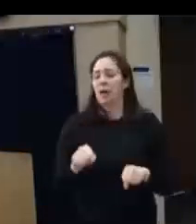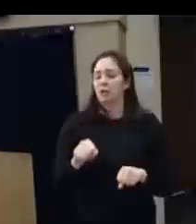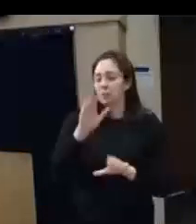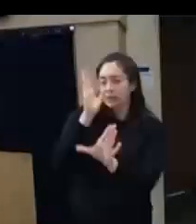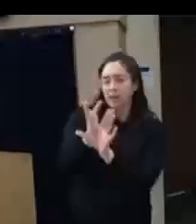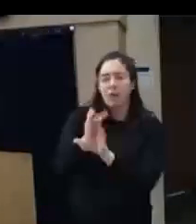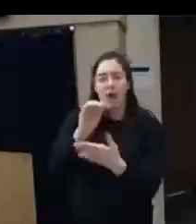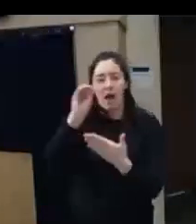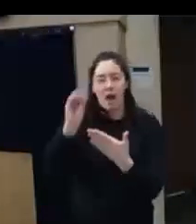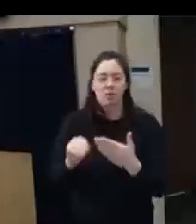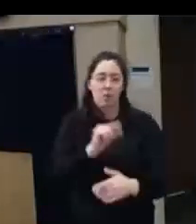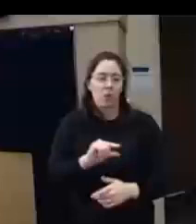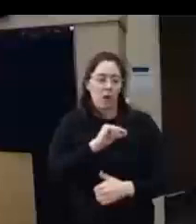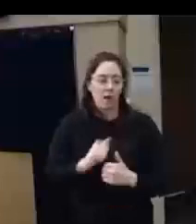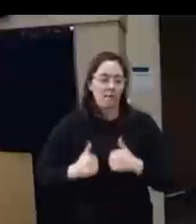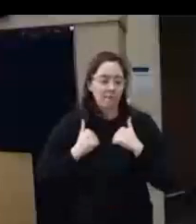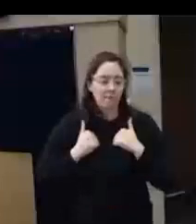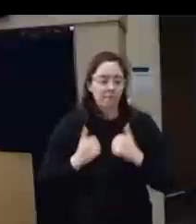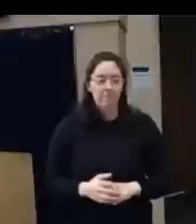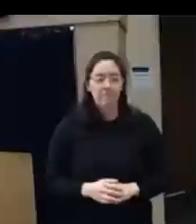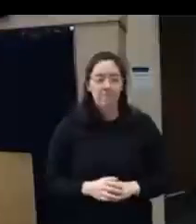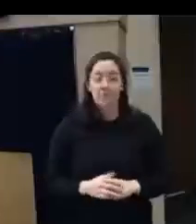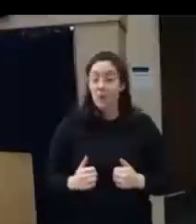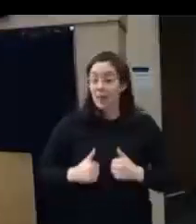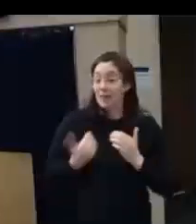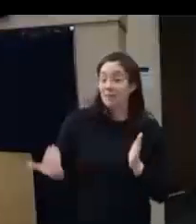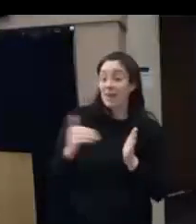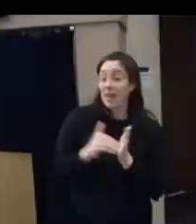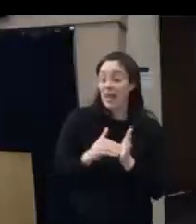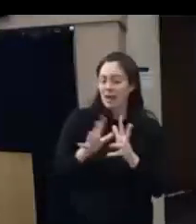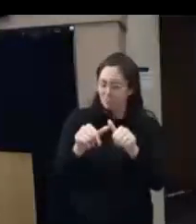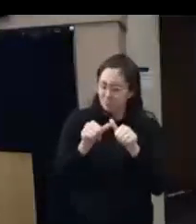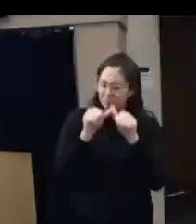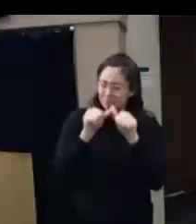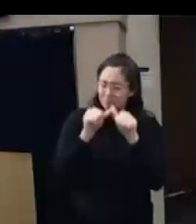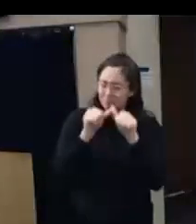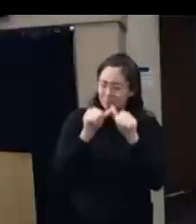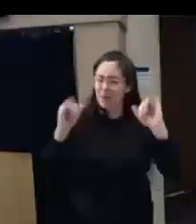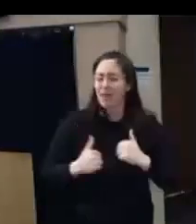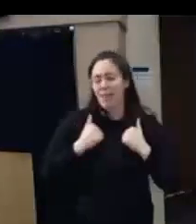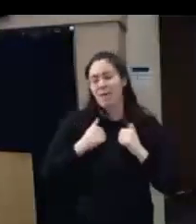outcomes and quality of life and to live again as full and independent lives as possible and I